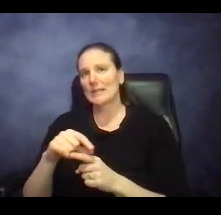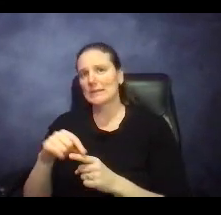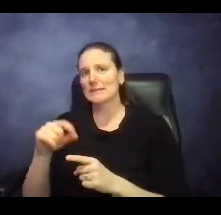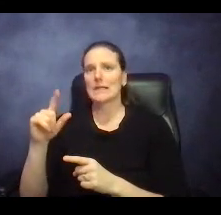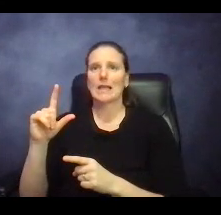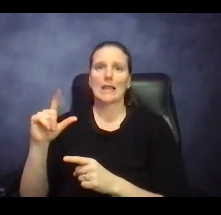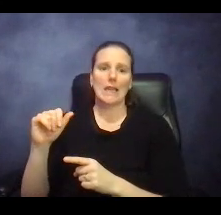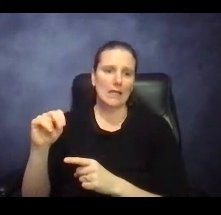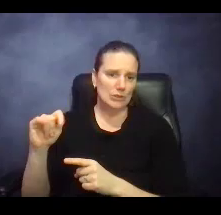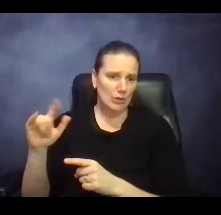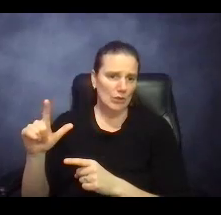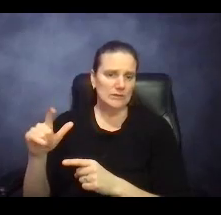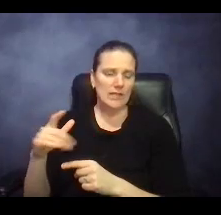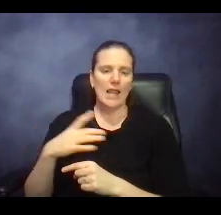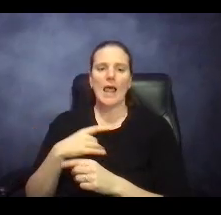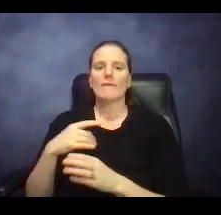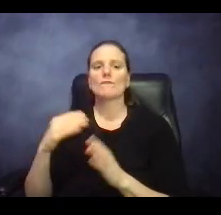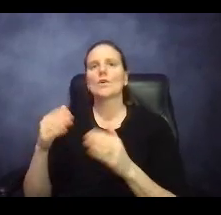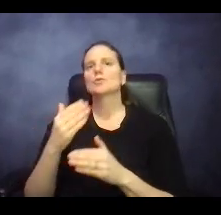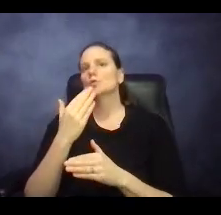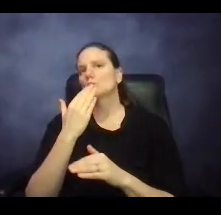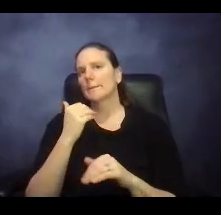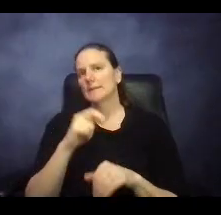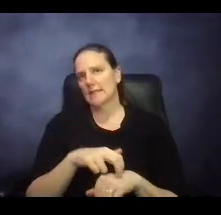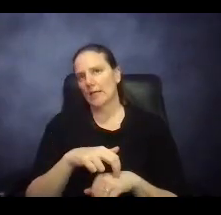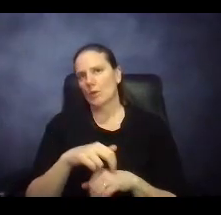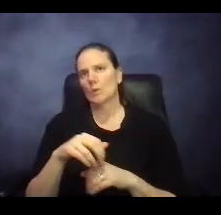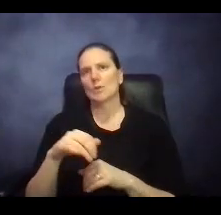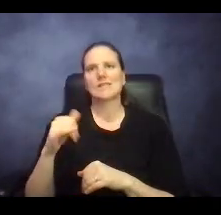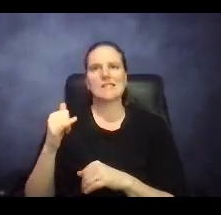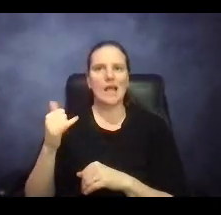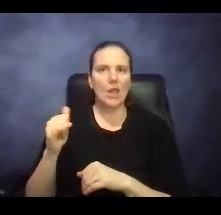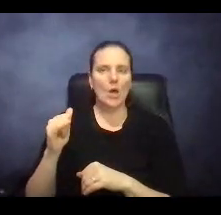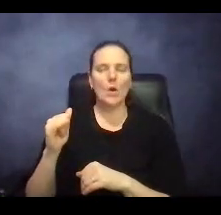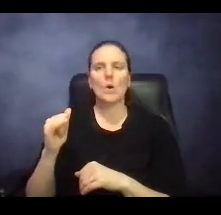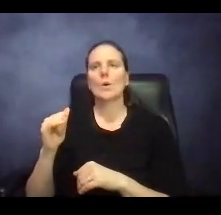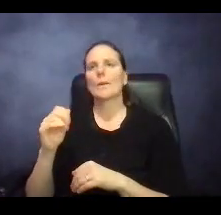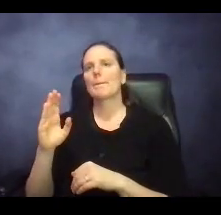I really like for you to focus on sweet potato, yellow potato, beets, carrots, the root vegetables.